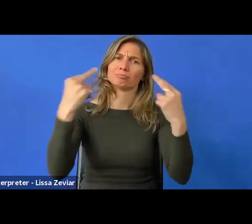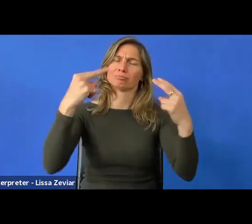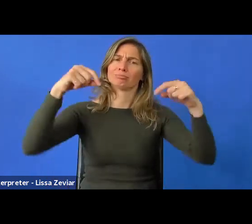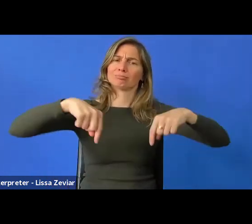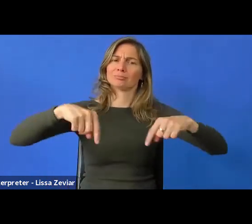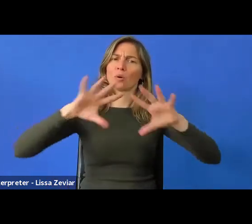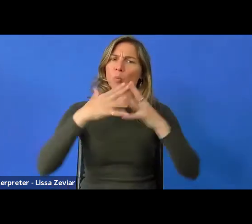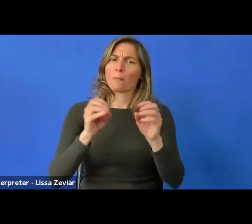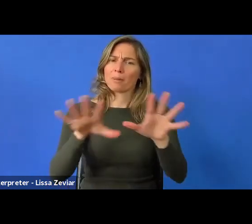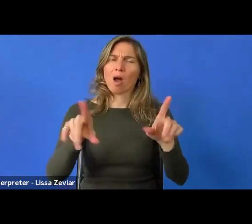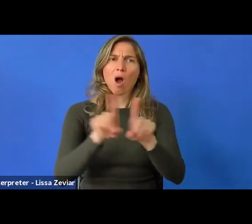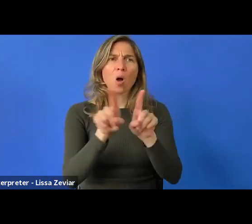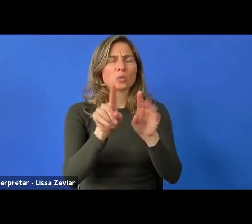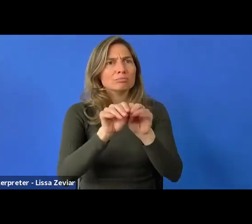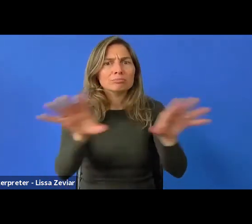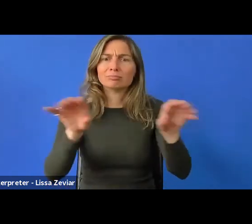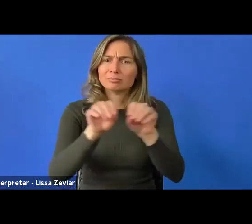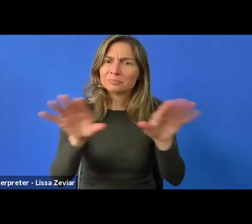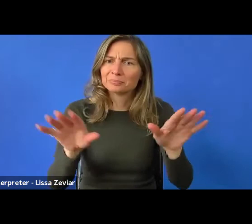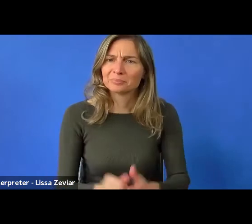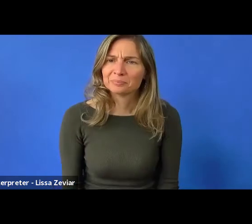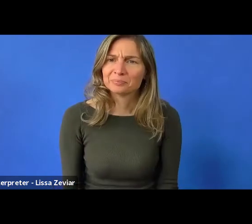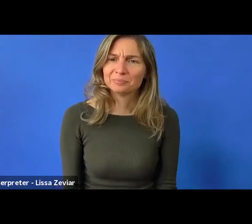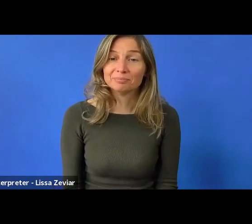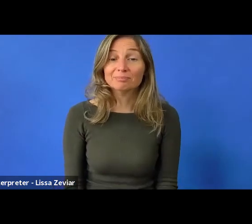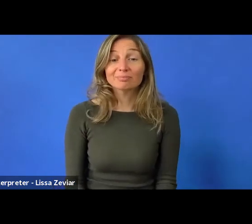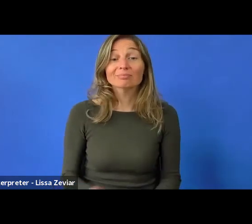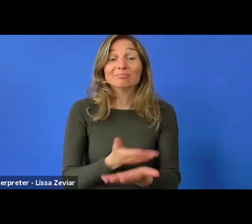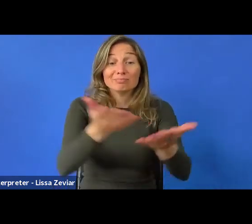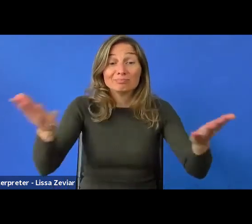our training empowering tools could reach, for instance,